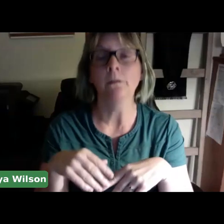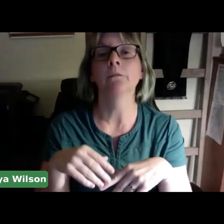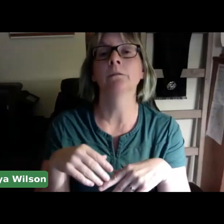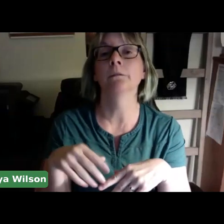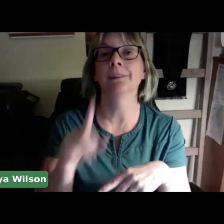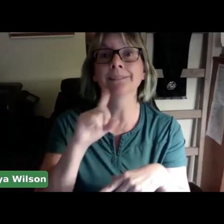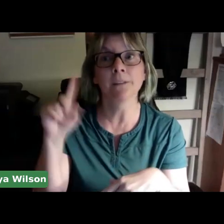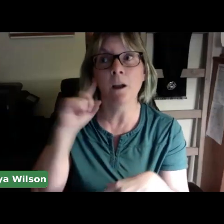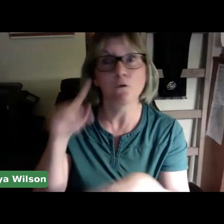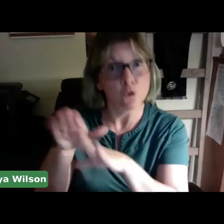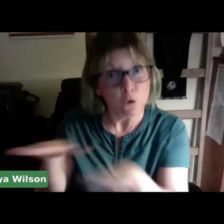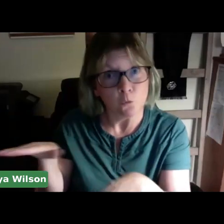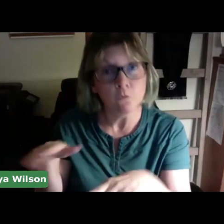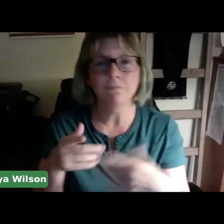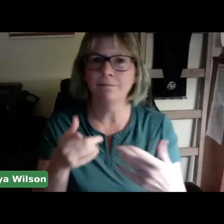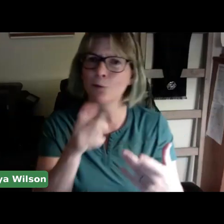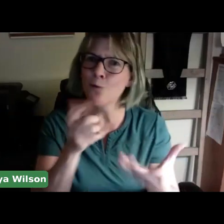the deaf community.